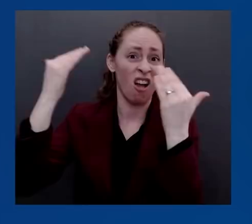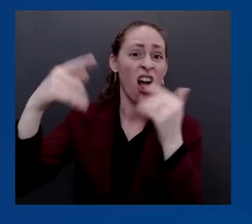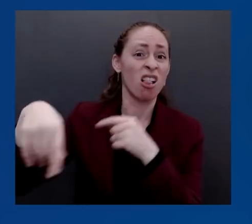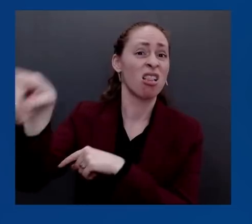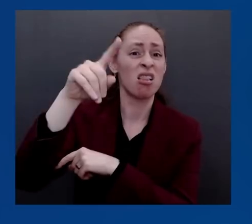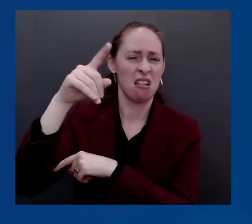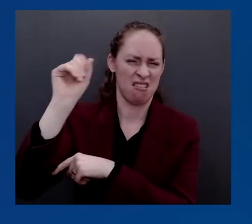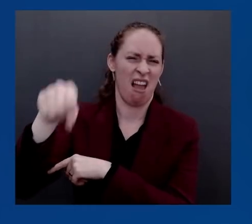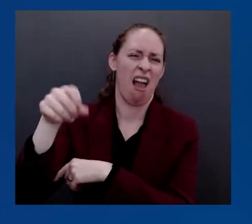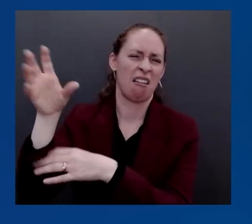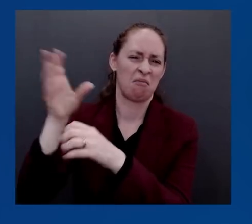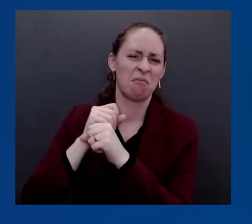Mr. Zients: Next question, please.